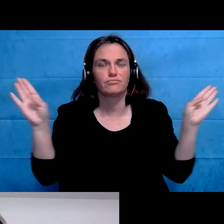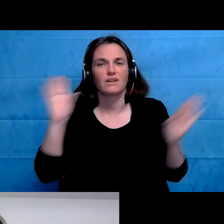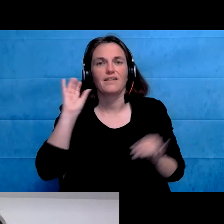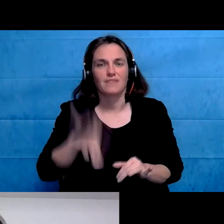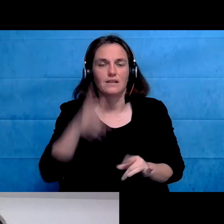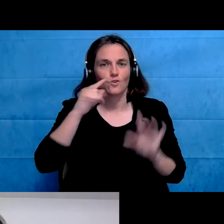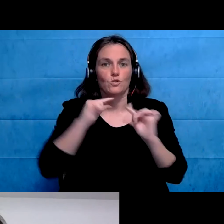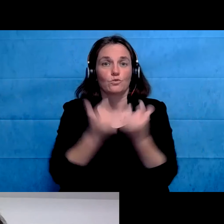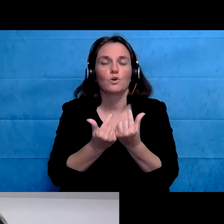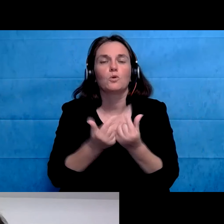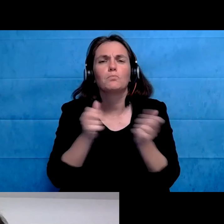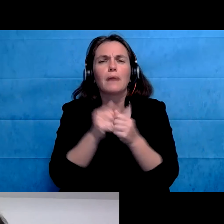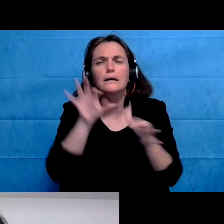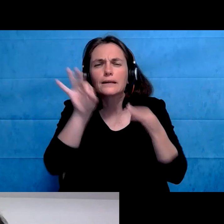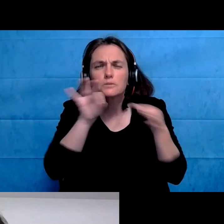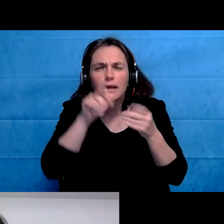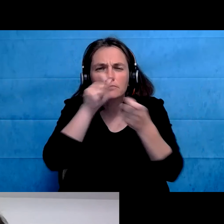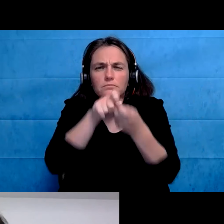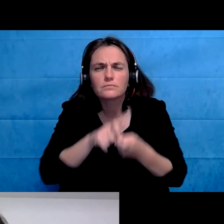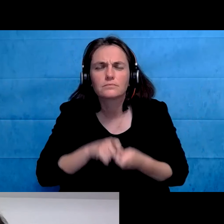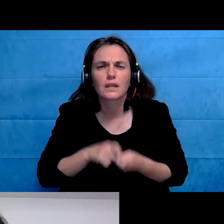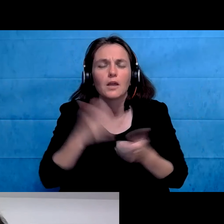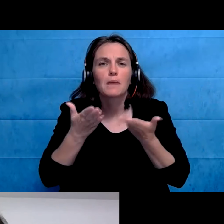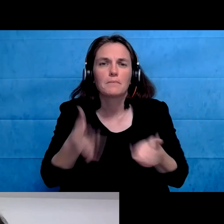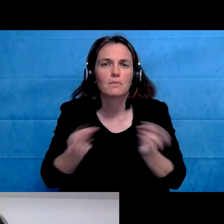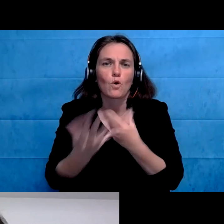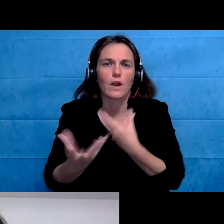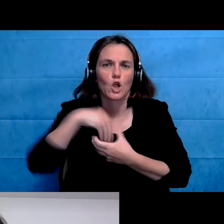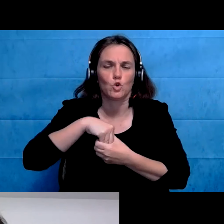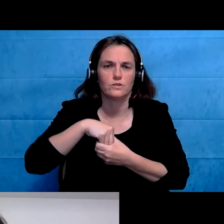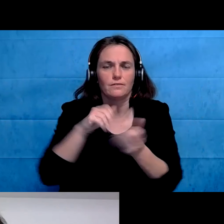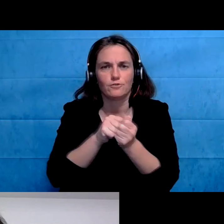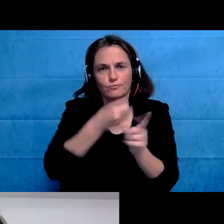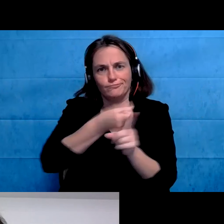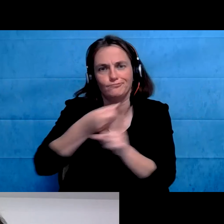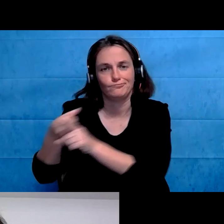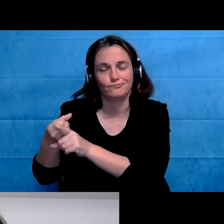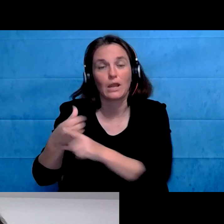and maybe a little bit more inclusive in hitting some... Like I know that someone who's looking for early hours